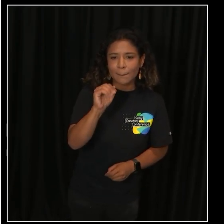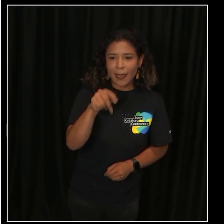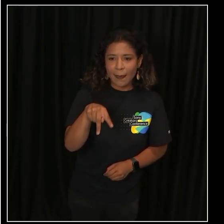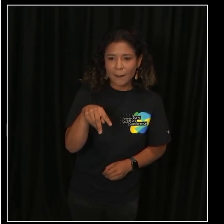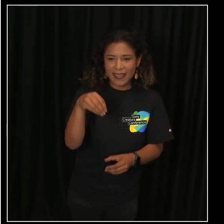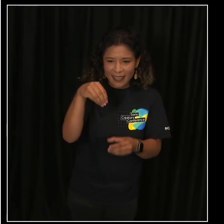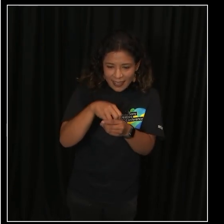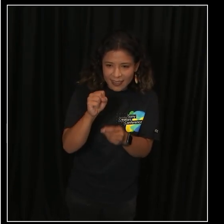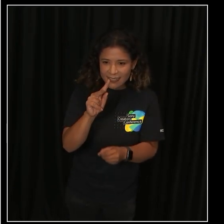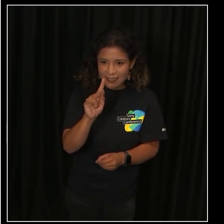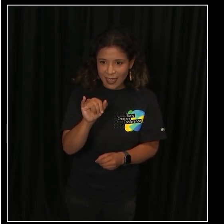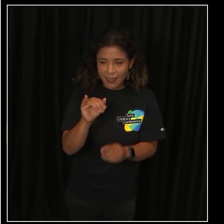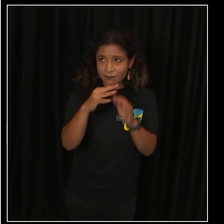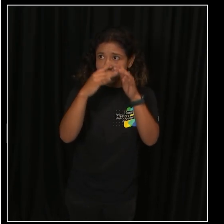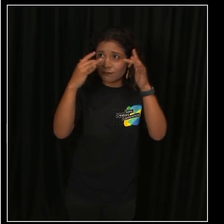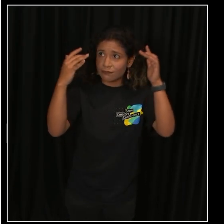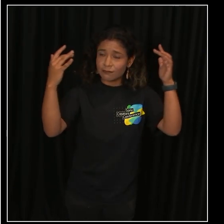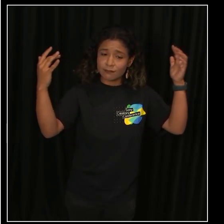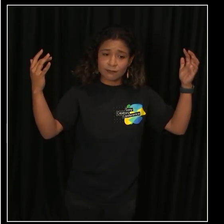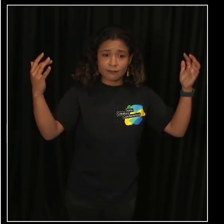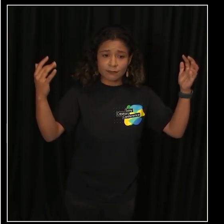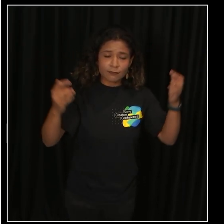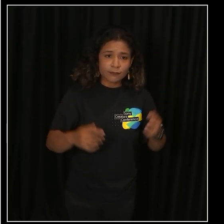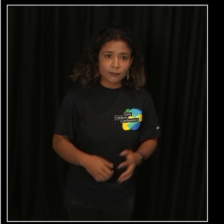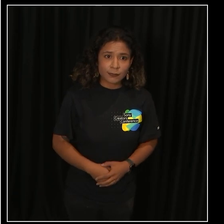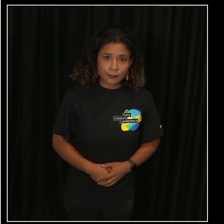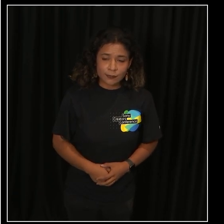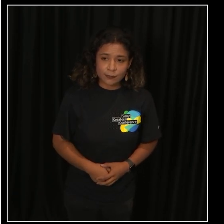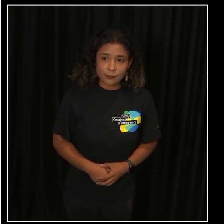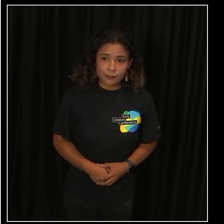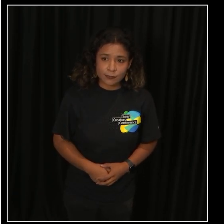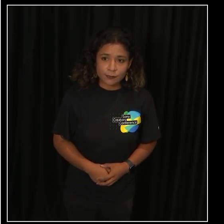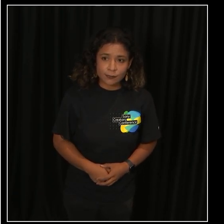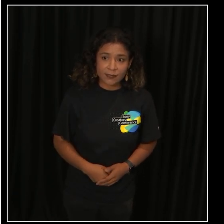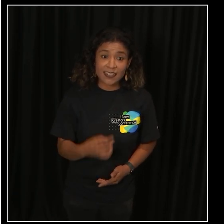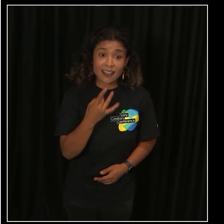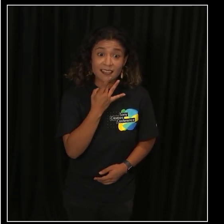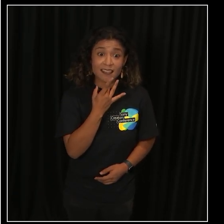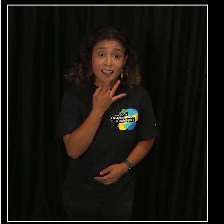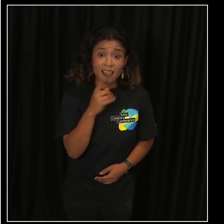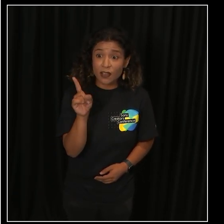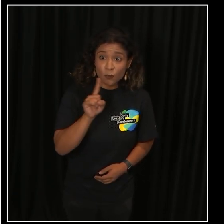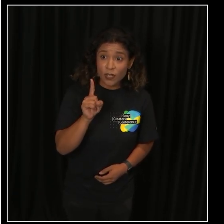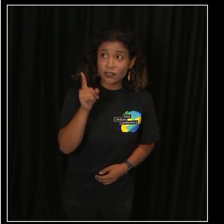The left image is a Look-up Table slice and the light image is a sky.